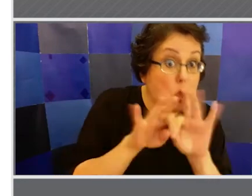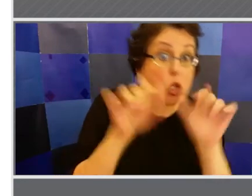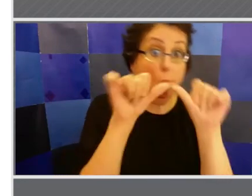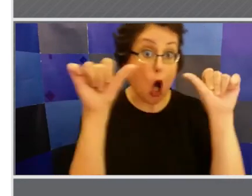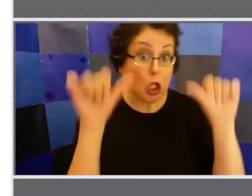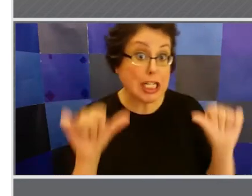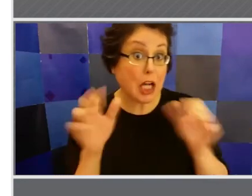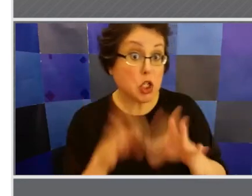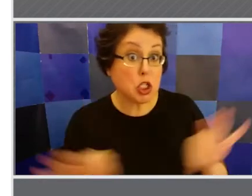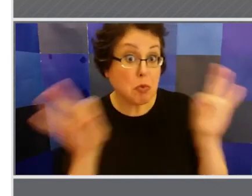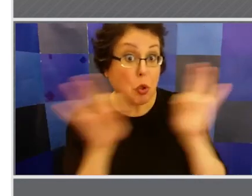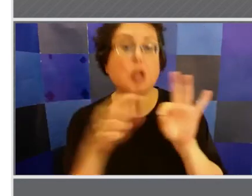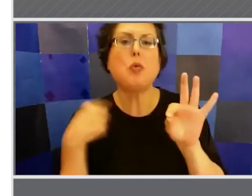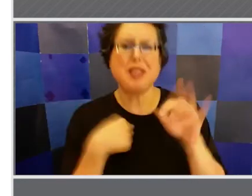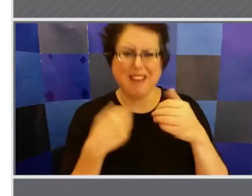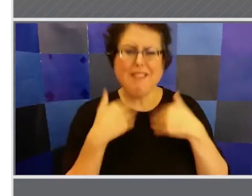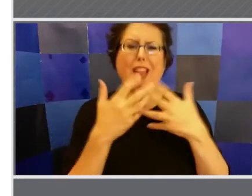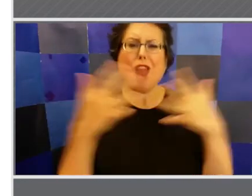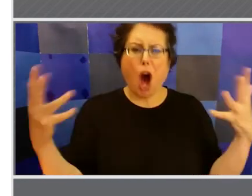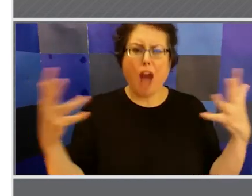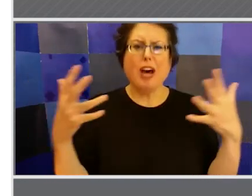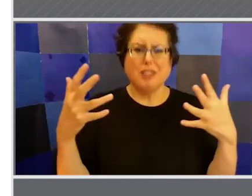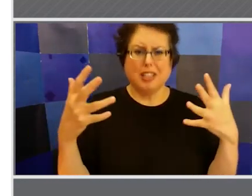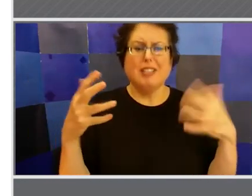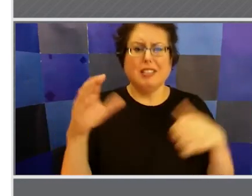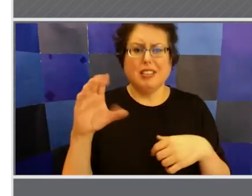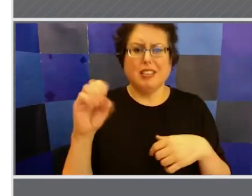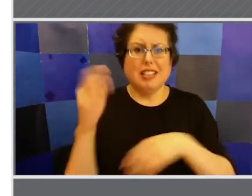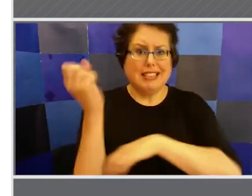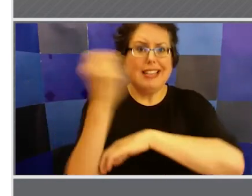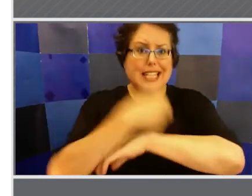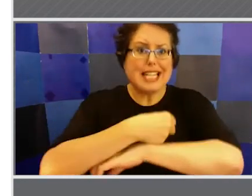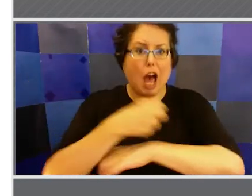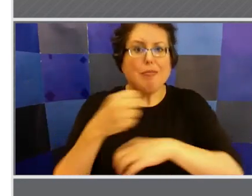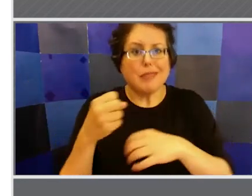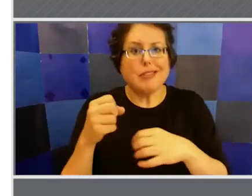We have a lot of condemned properties and limited demolition resources demolition is